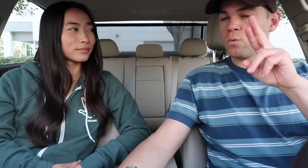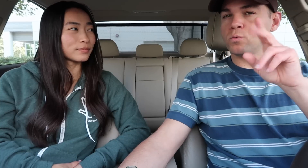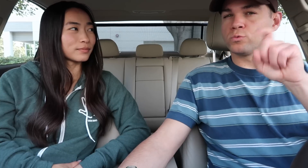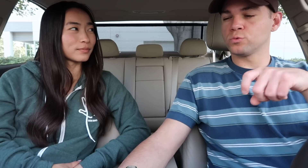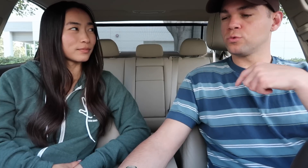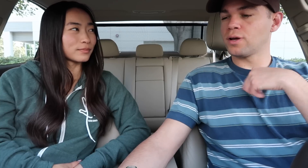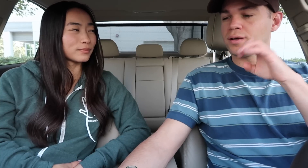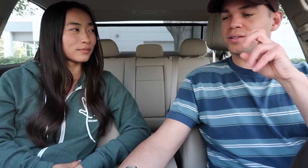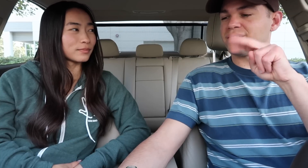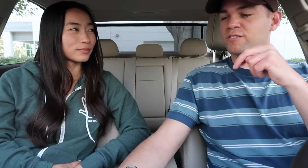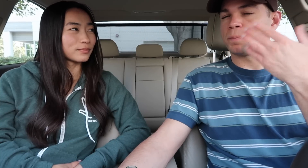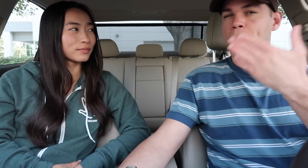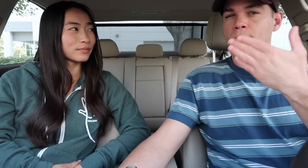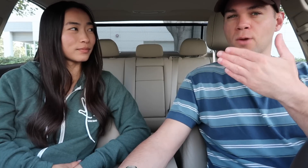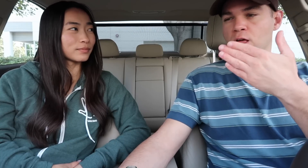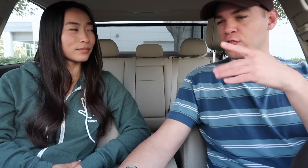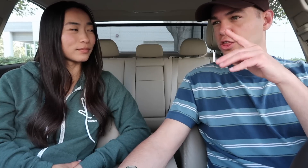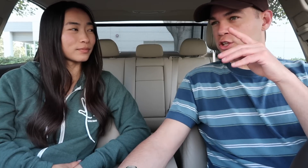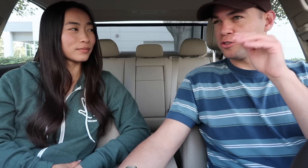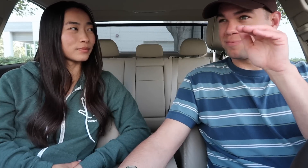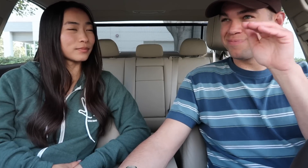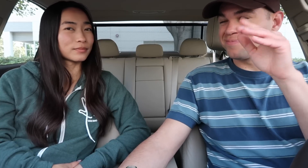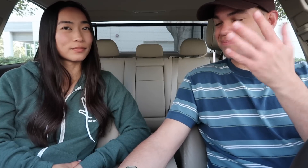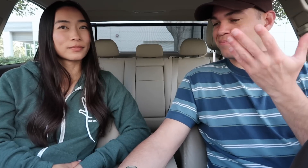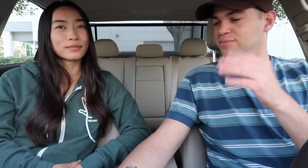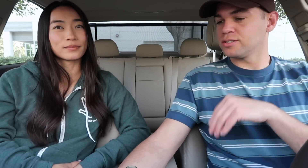or should I even bother?